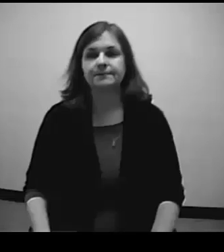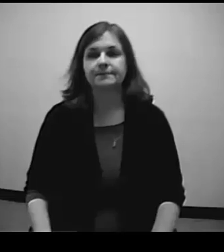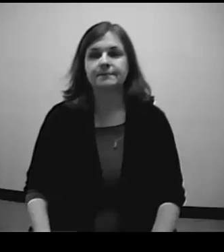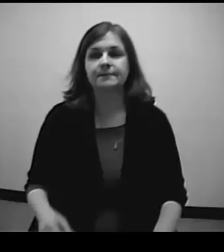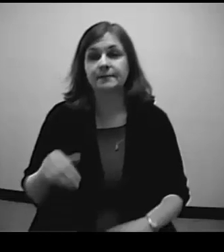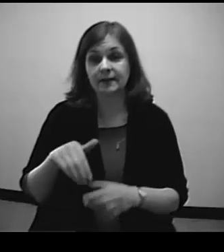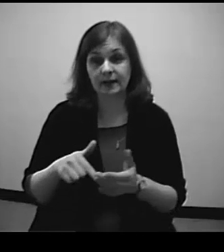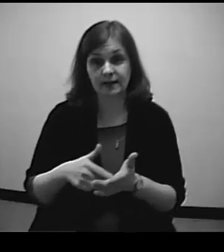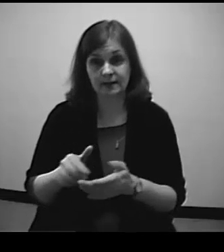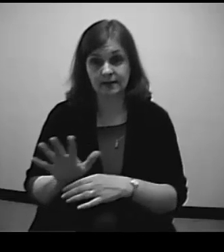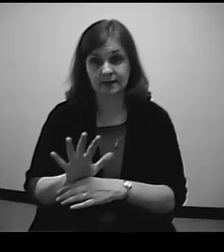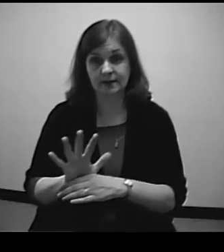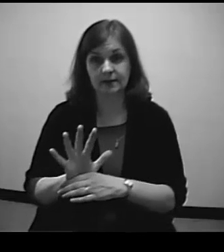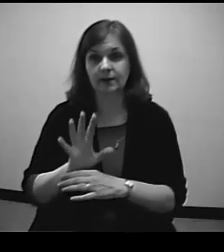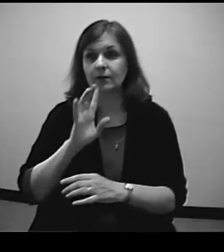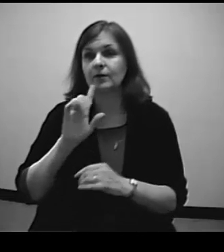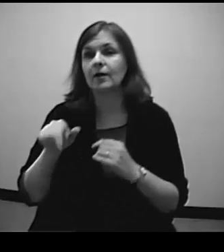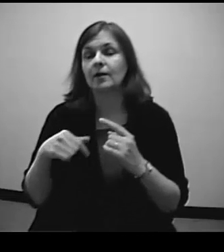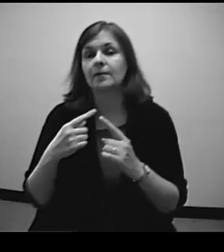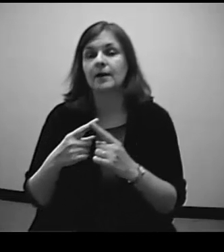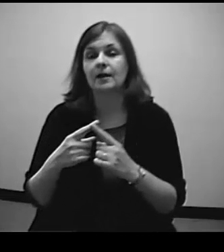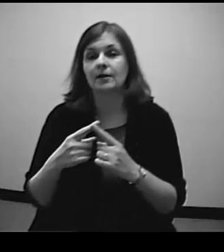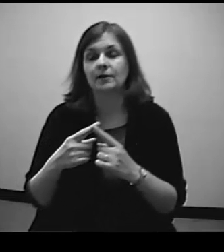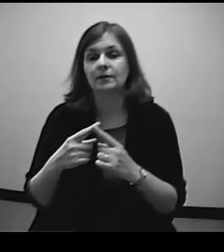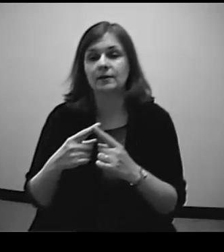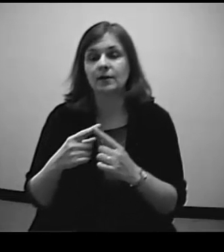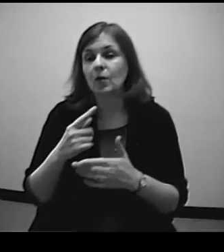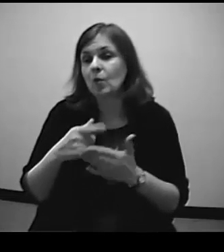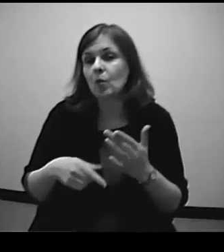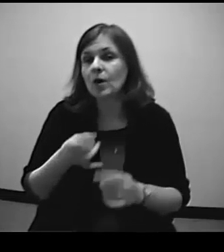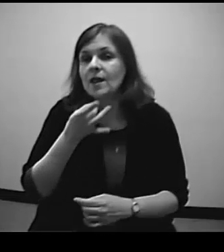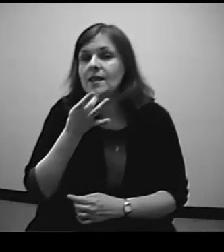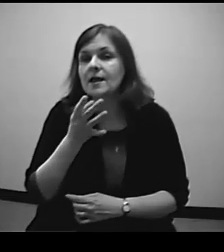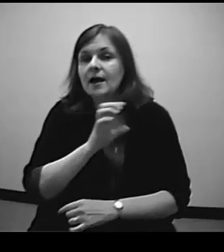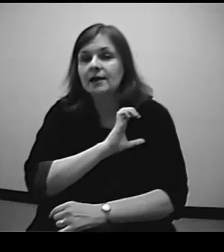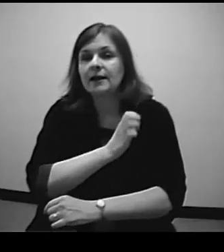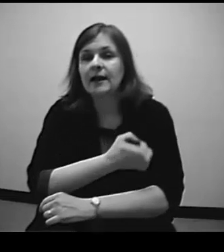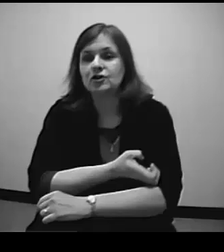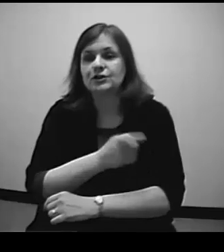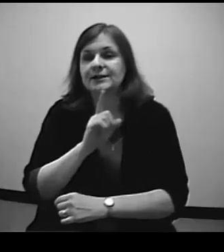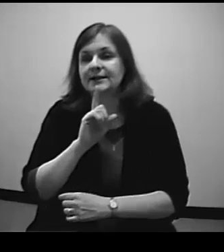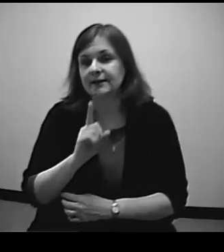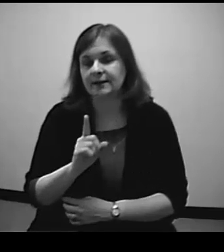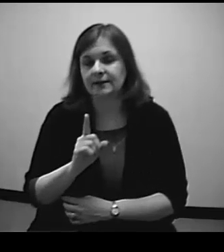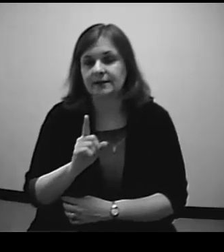In the session we're going to talk about what light energy is